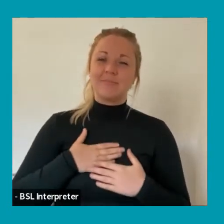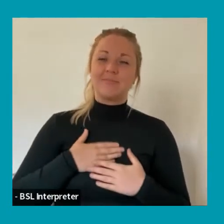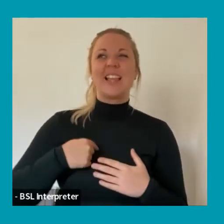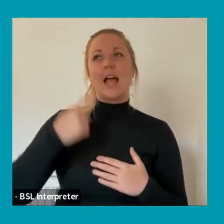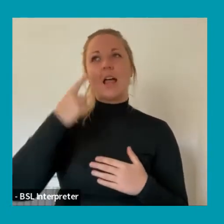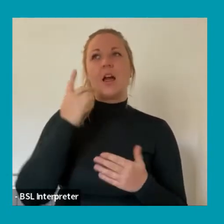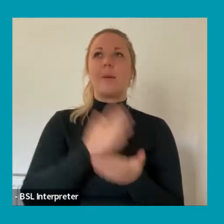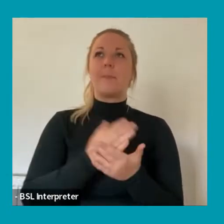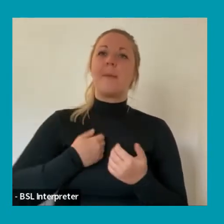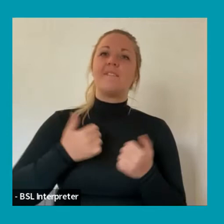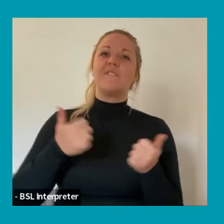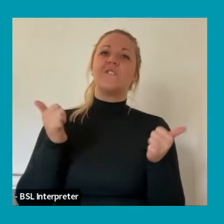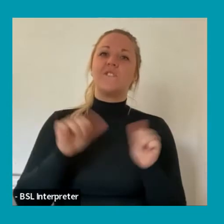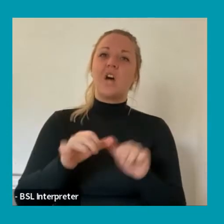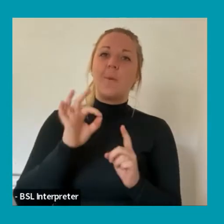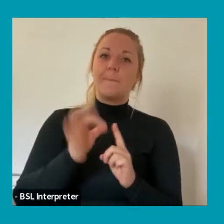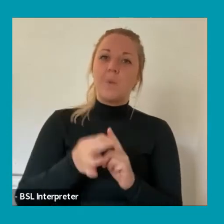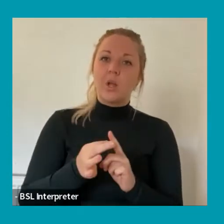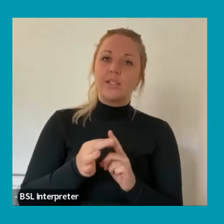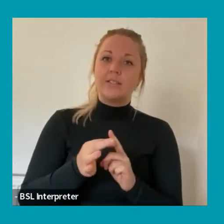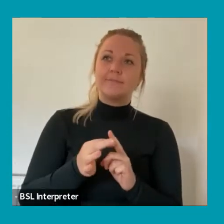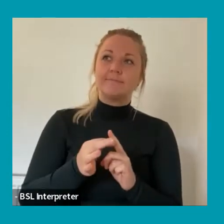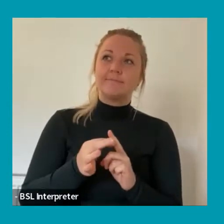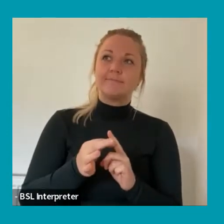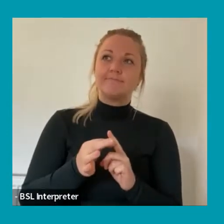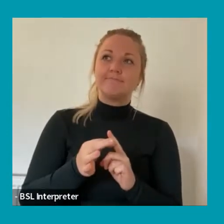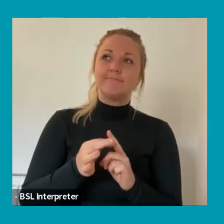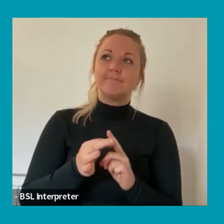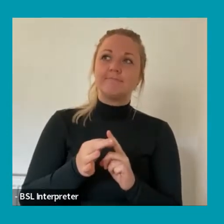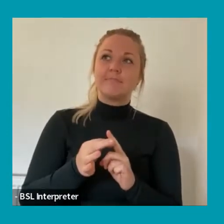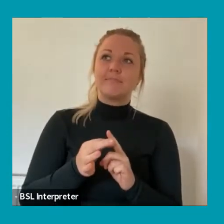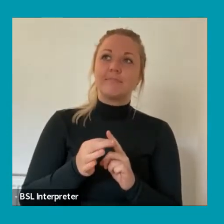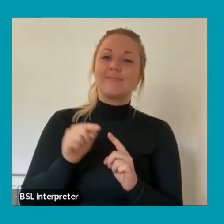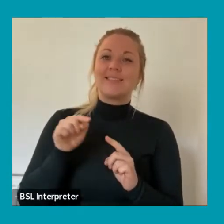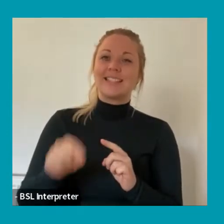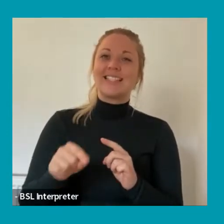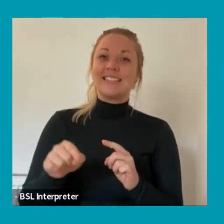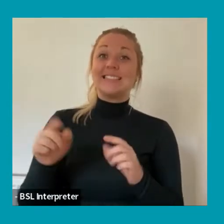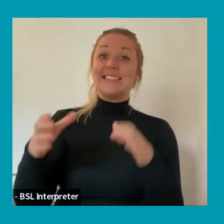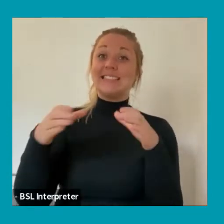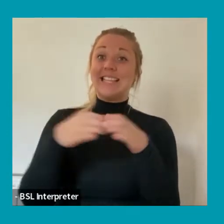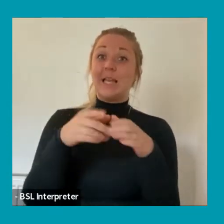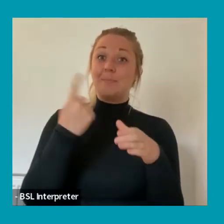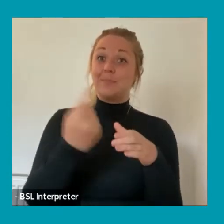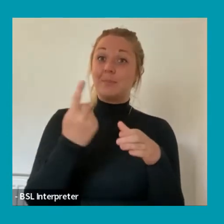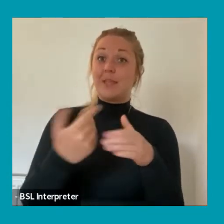The team that was the central team that was processing these adjustments. We did some training with them.